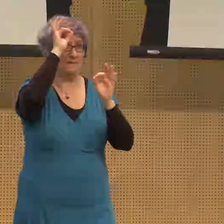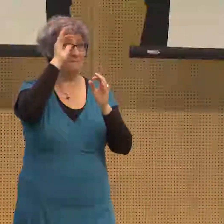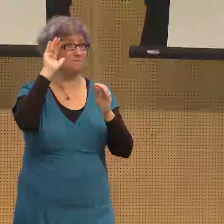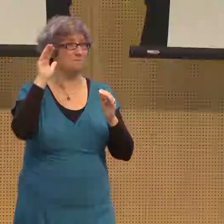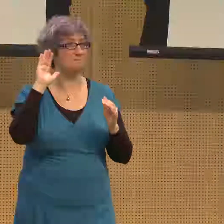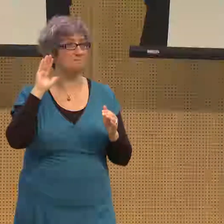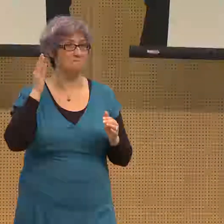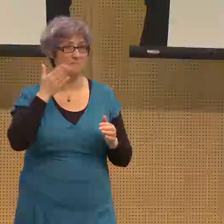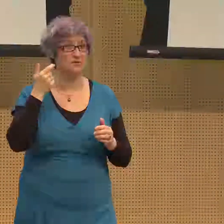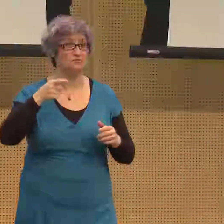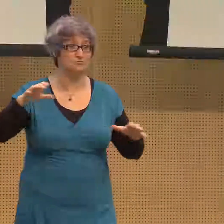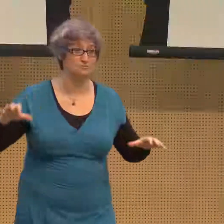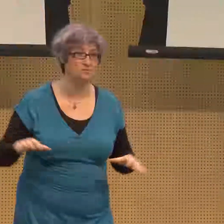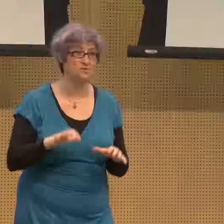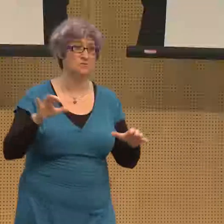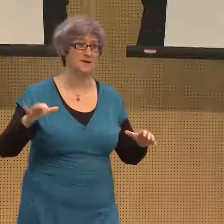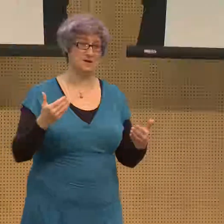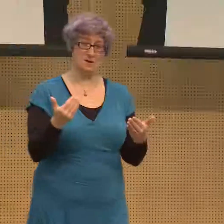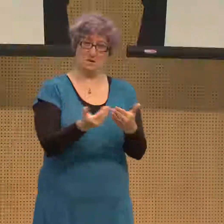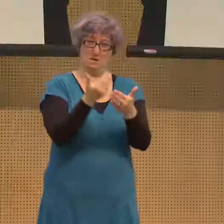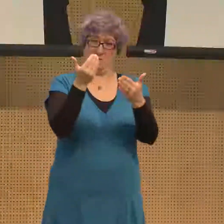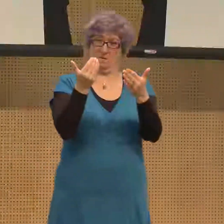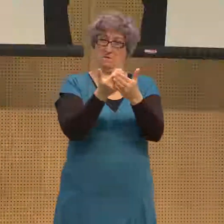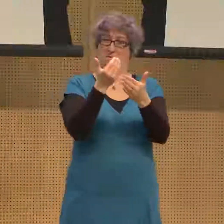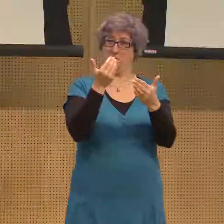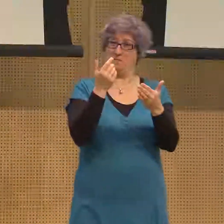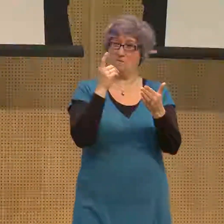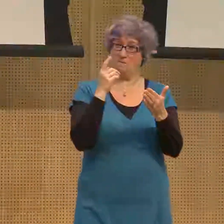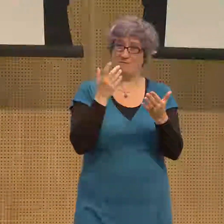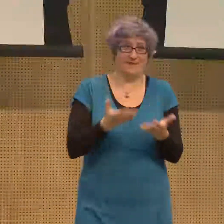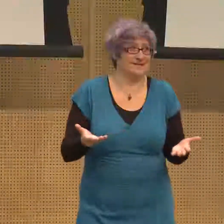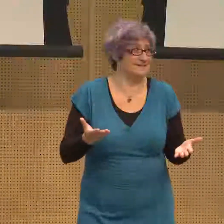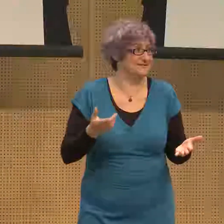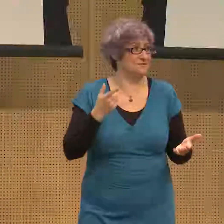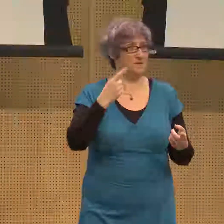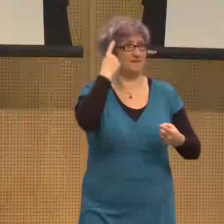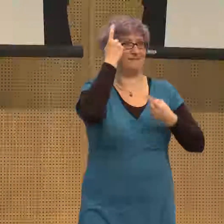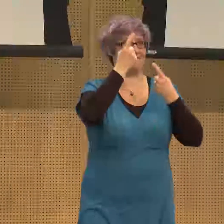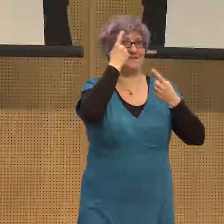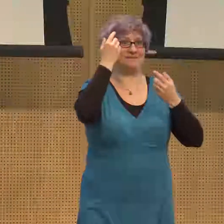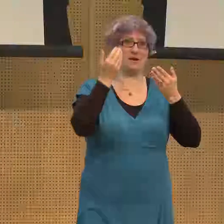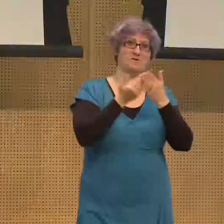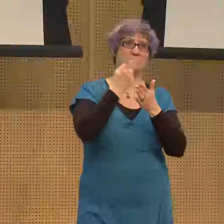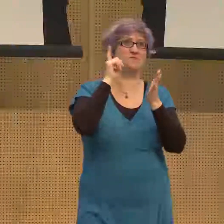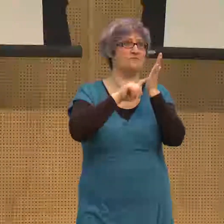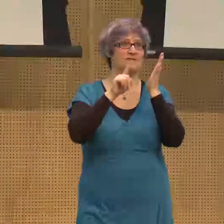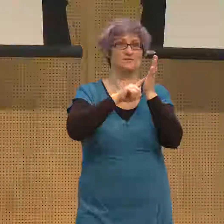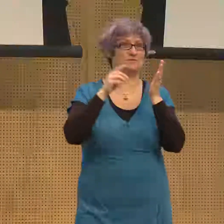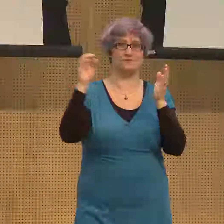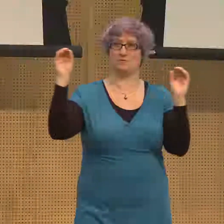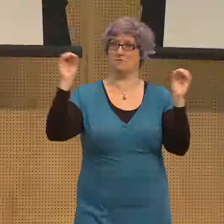You feel like you're a big fish-- or a small fish in a big pond. There's so much to learn.